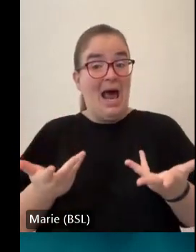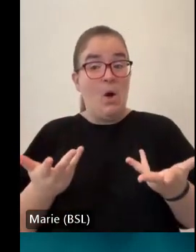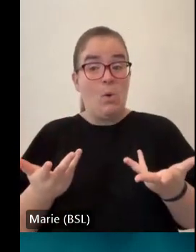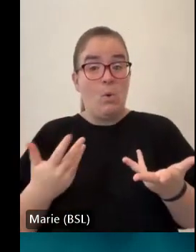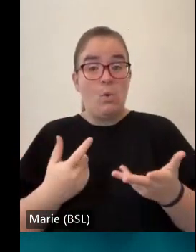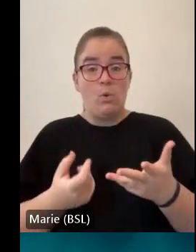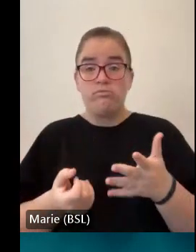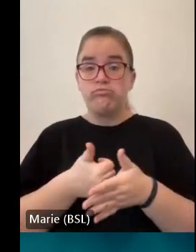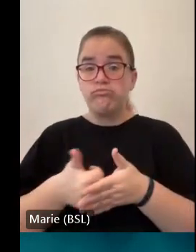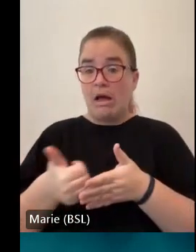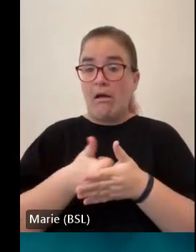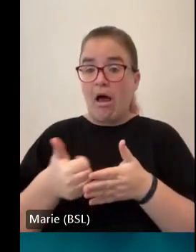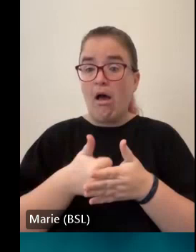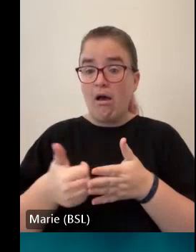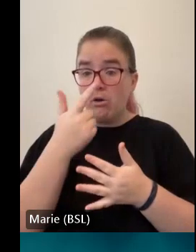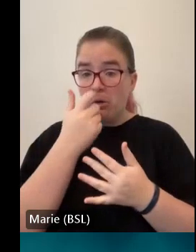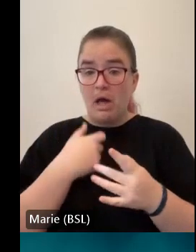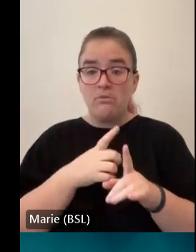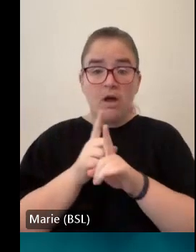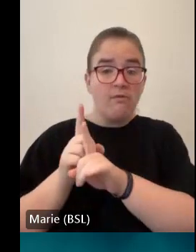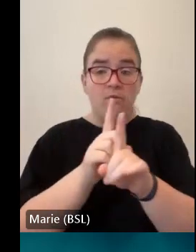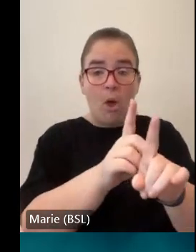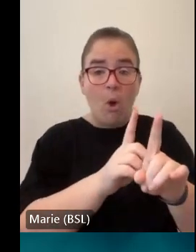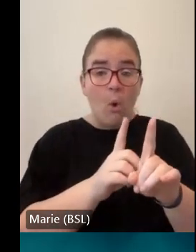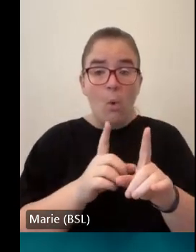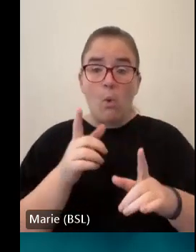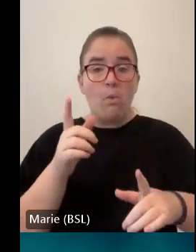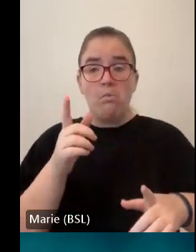celebrity, whereas now it's it's it's completely possible to